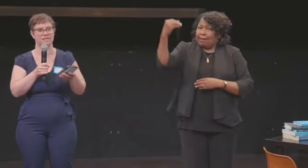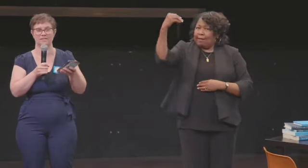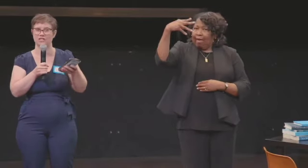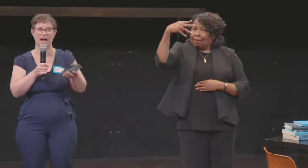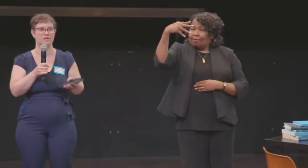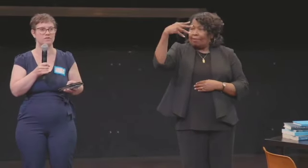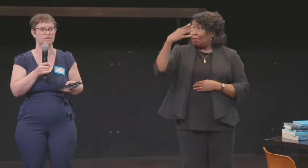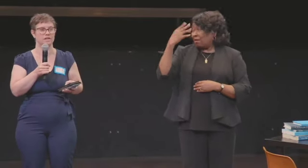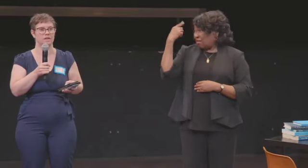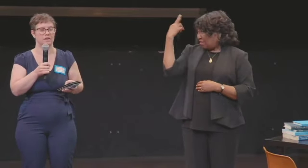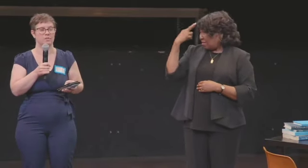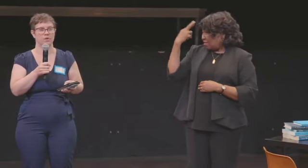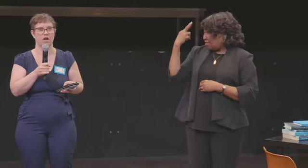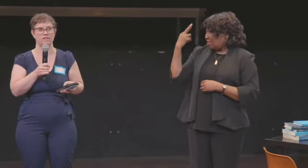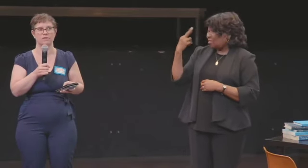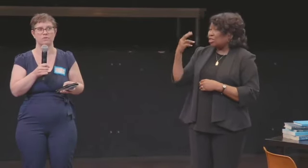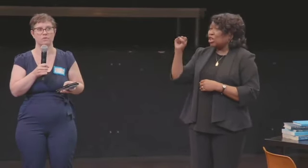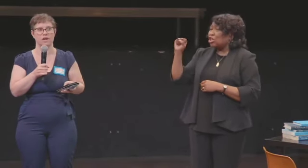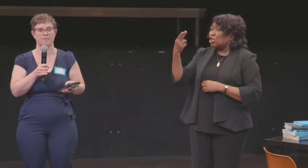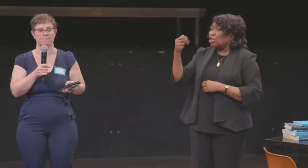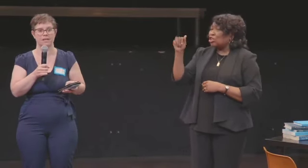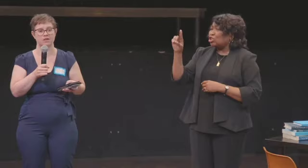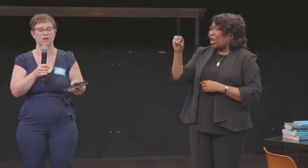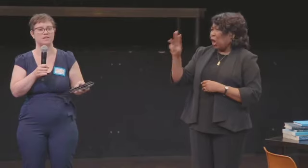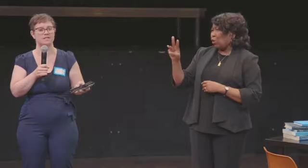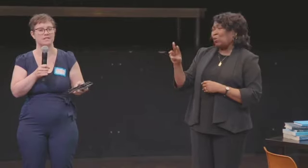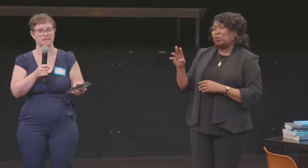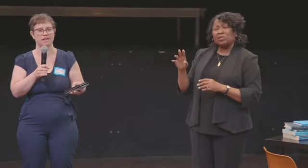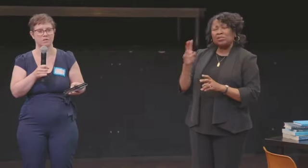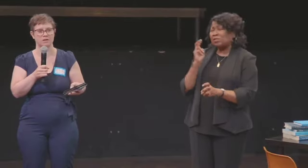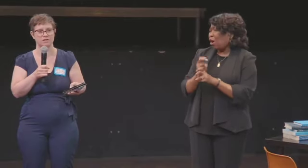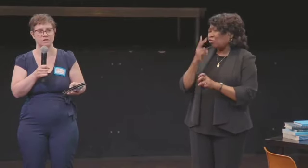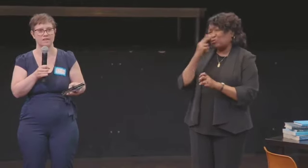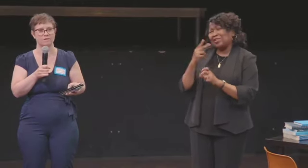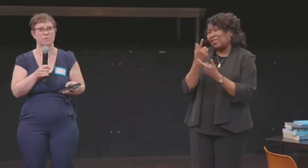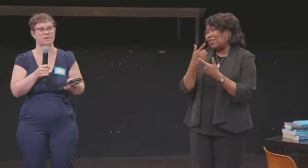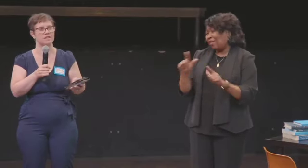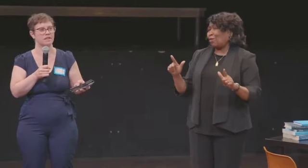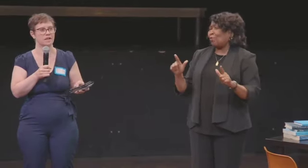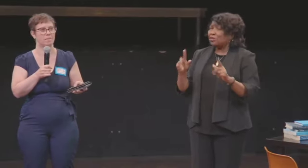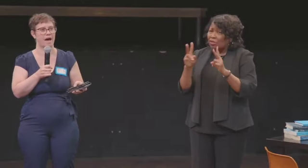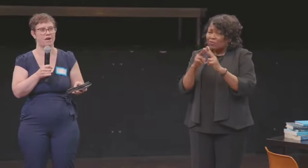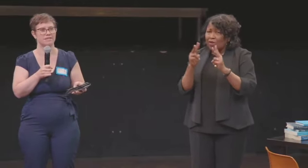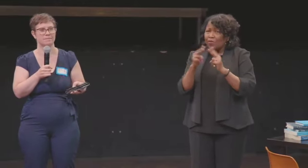Because shadows, it's harder to see the language. So that's important to think about.